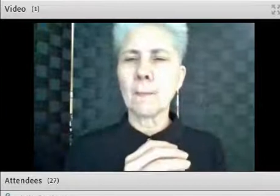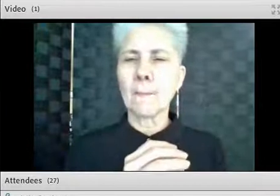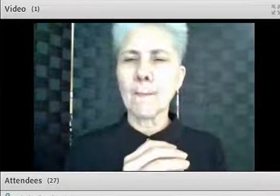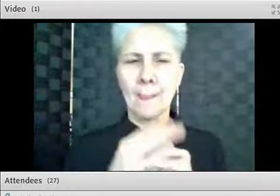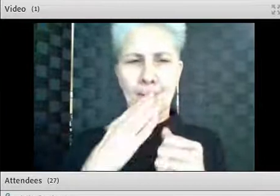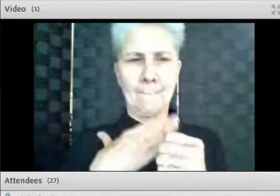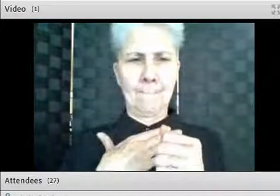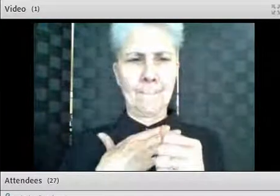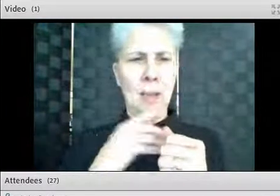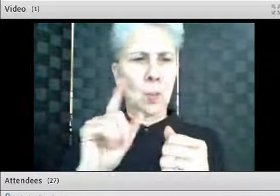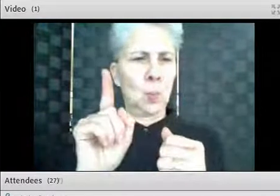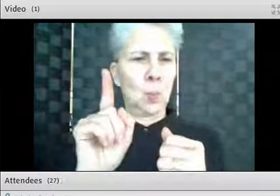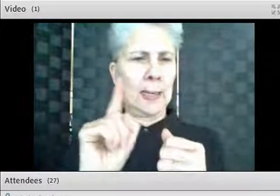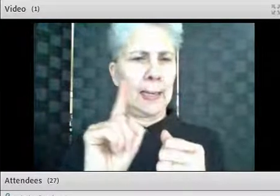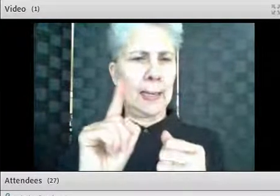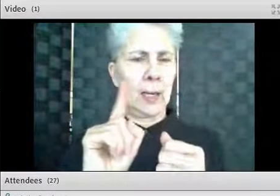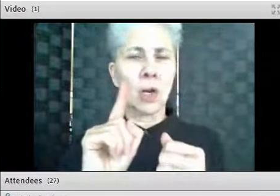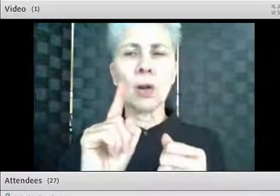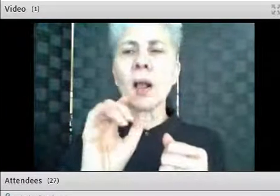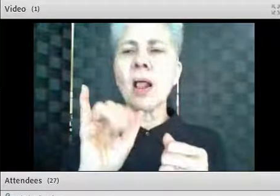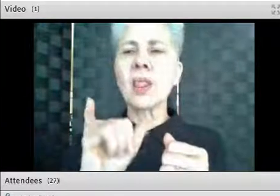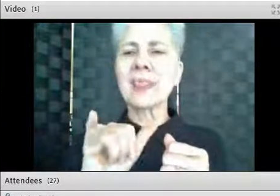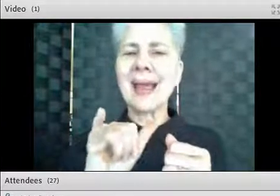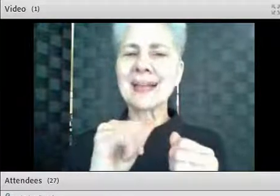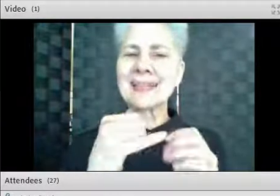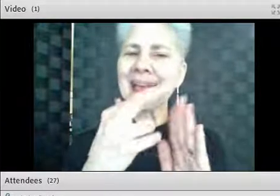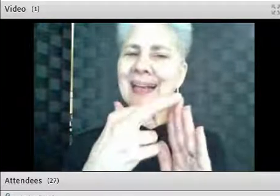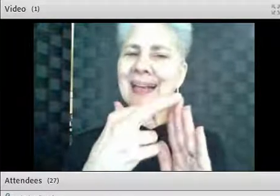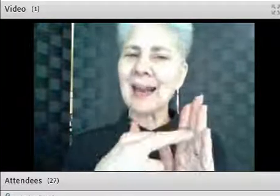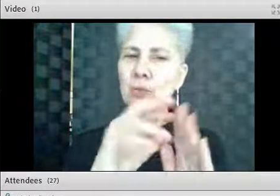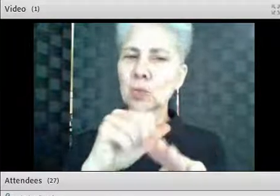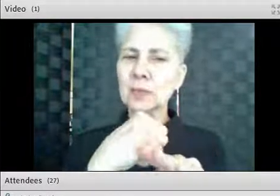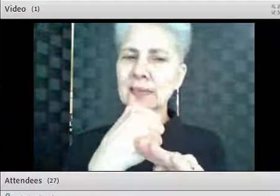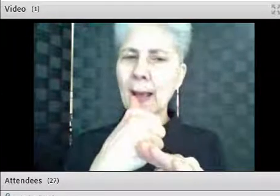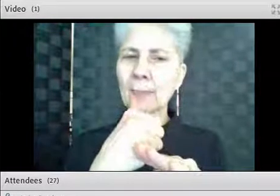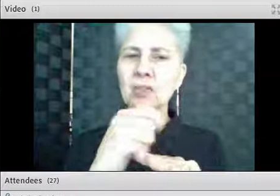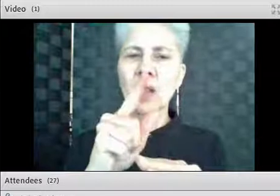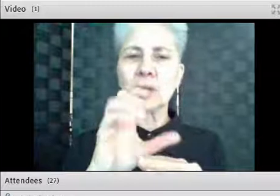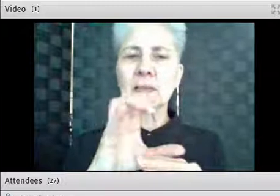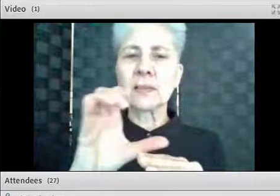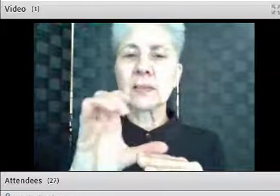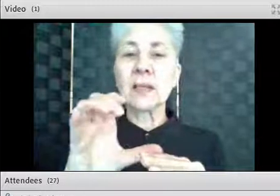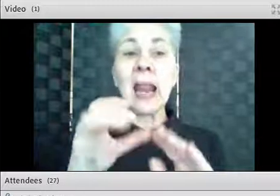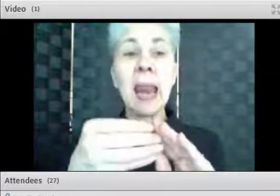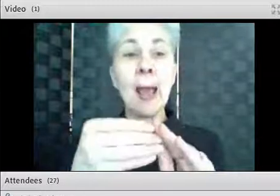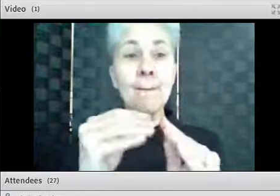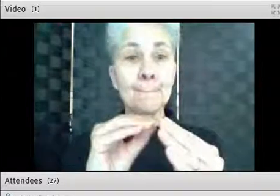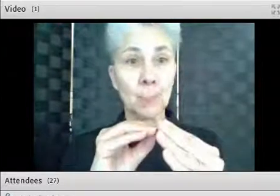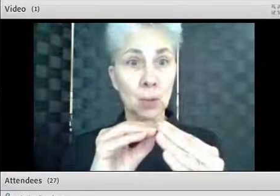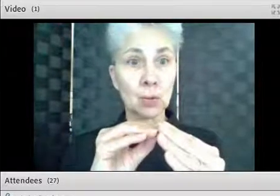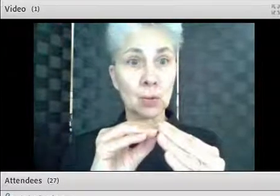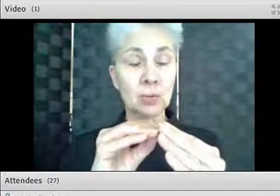Which are guidelines for establishing Library of Congress Classification numbers as well as assigning them. So library materials.